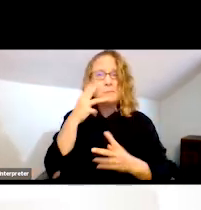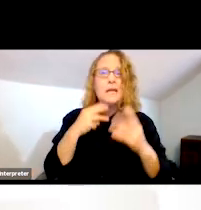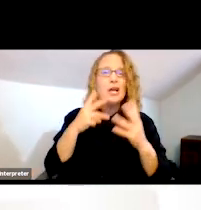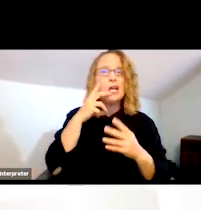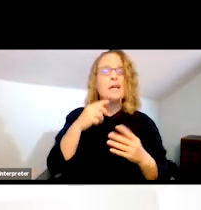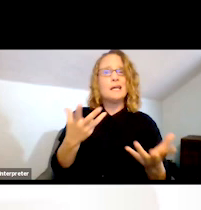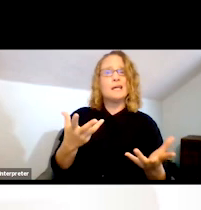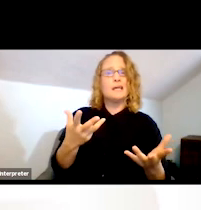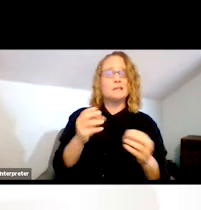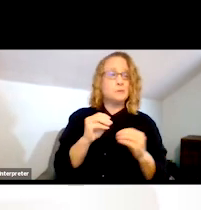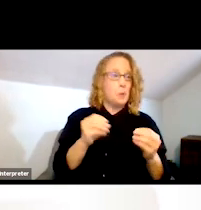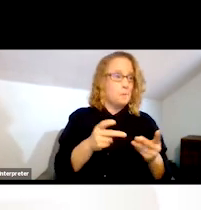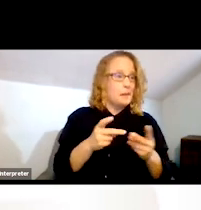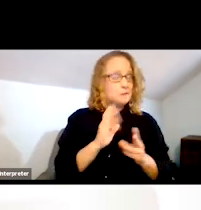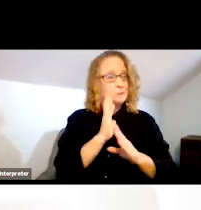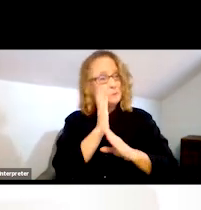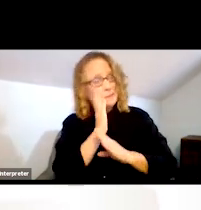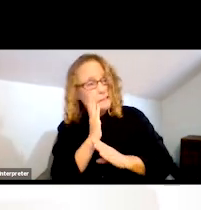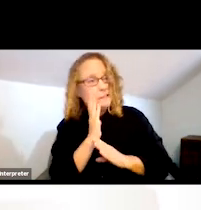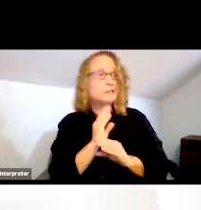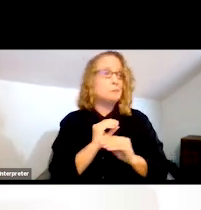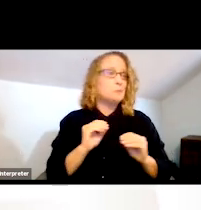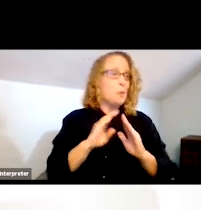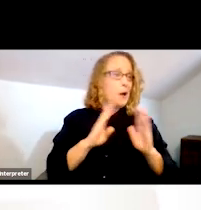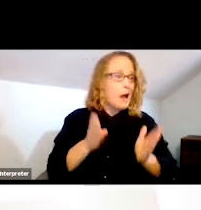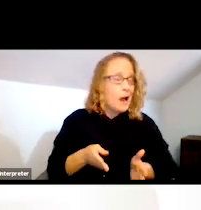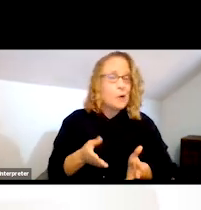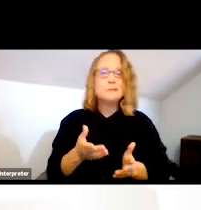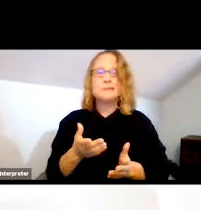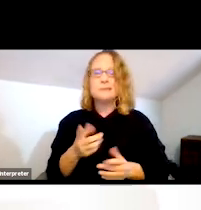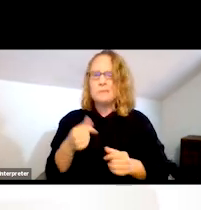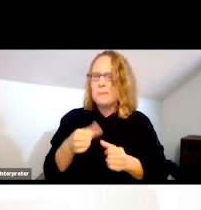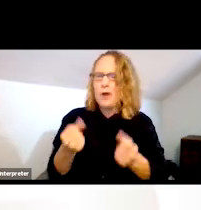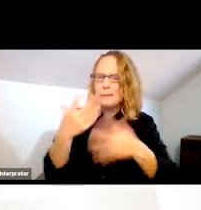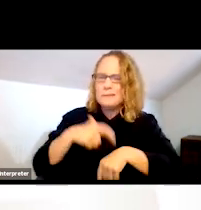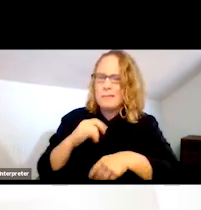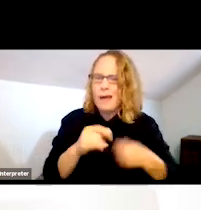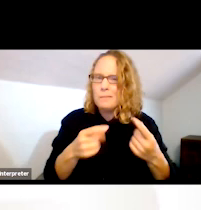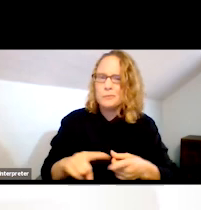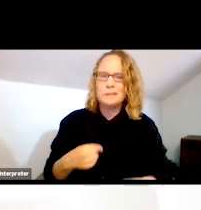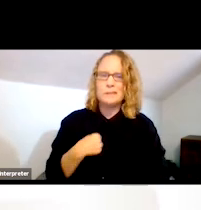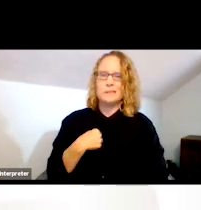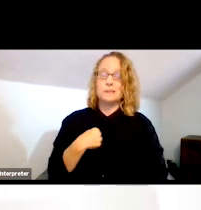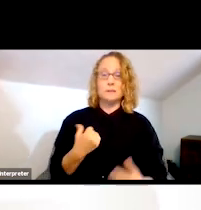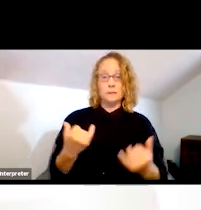I can't tell you how many times, honestly, that I've been hospitalized. I can't tell you how many times, honestly,